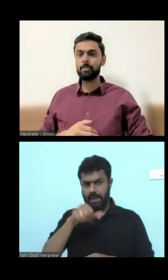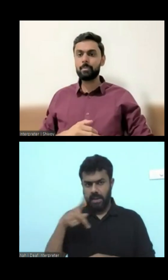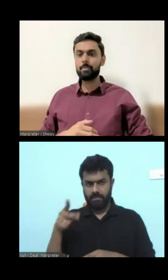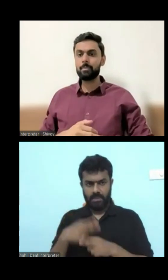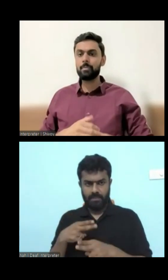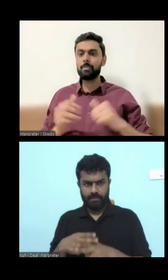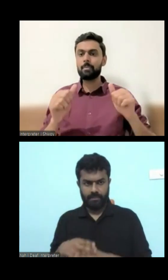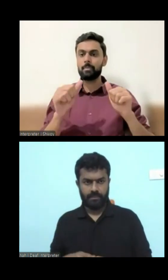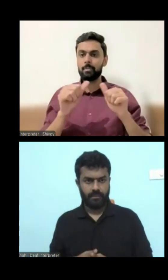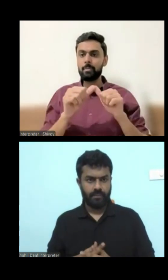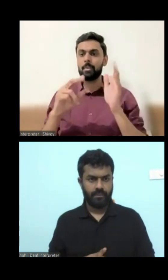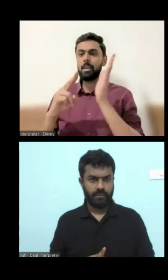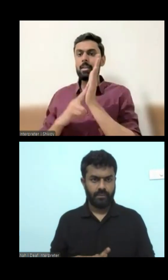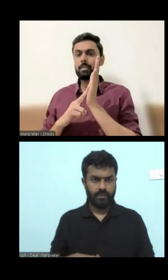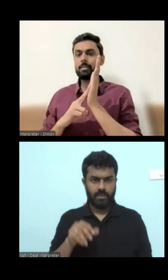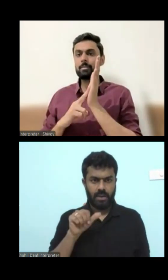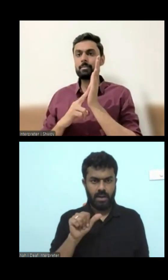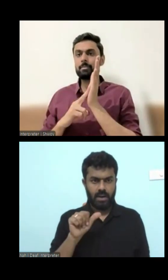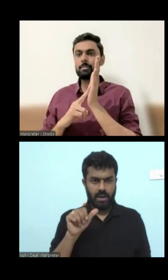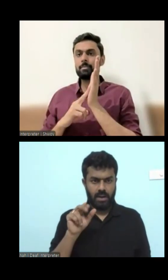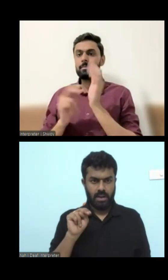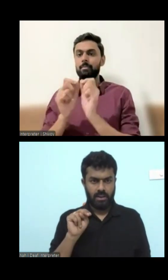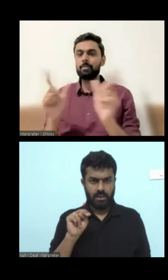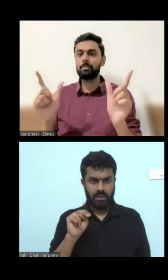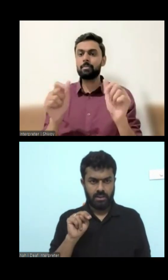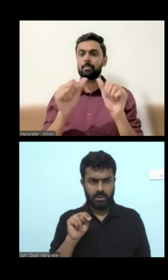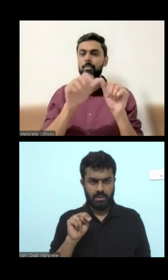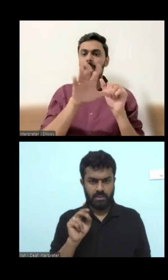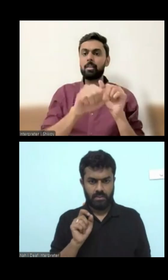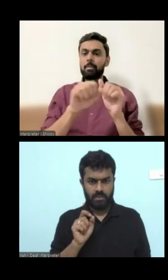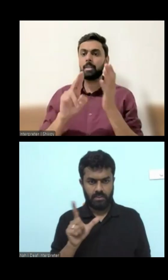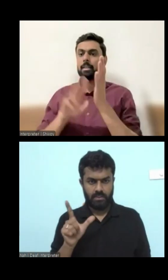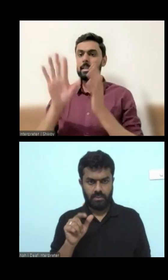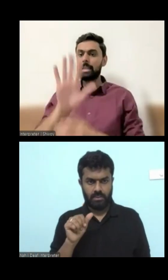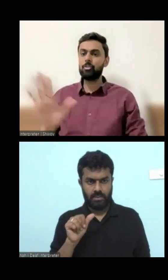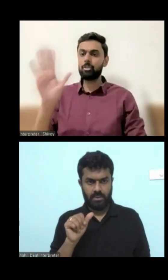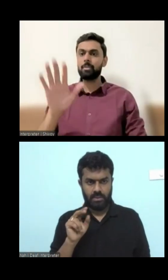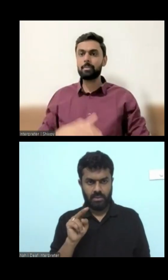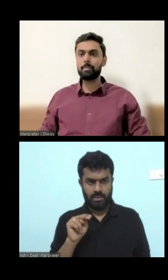In TAN, what we are building is more of an interface. Interface that changes as per the user needs.